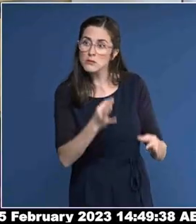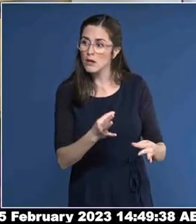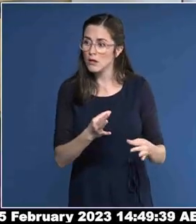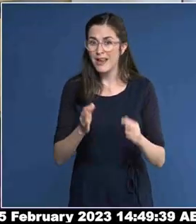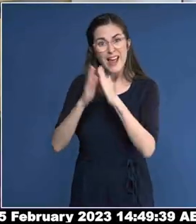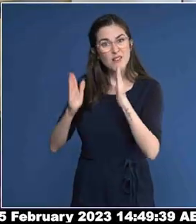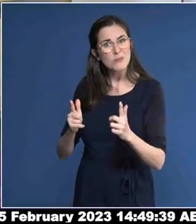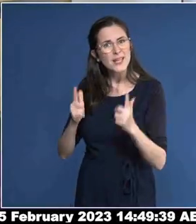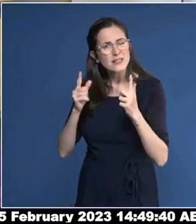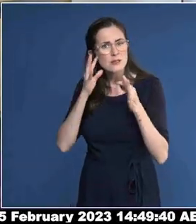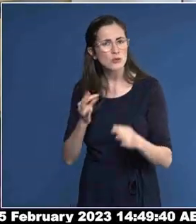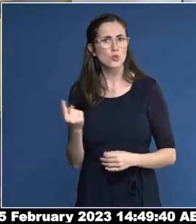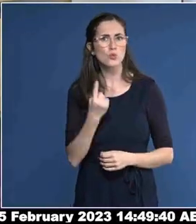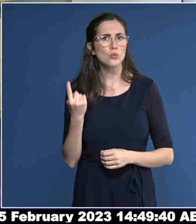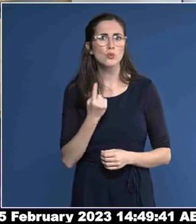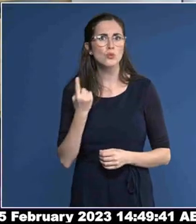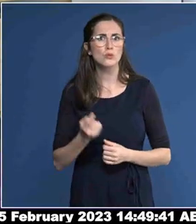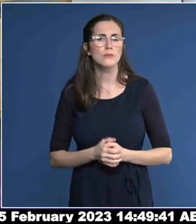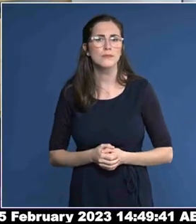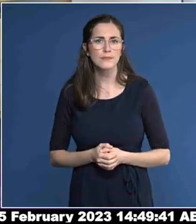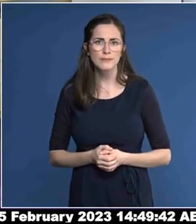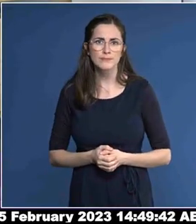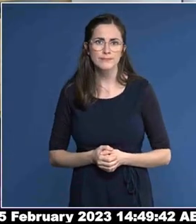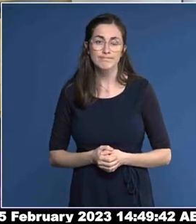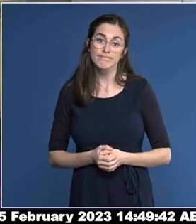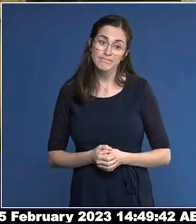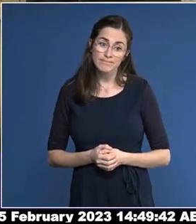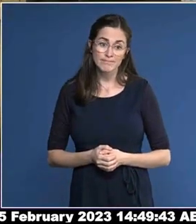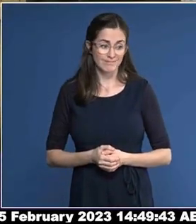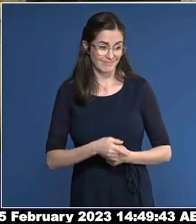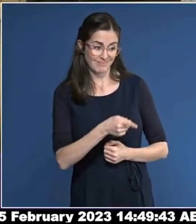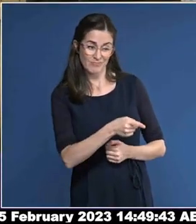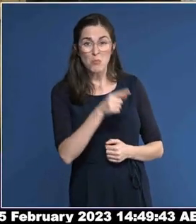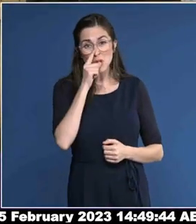As it's potentially a breach of their rights - because as I mentioned